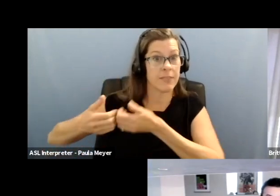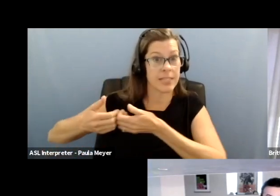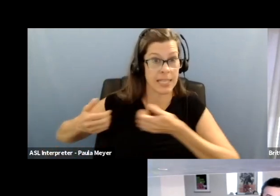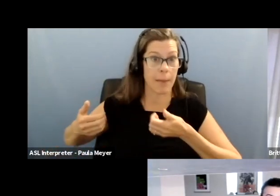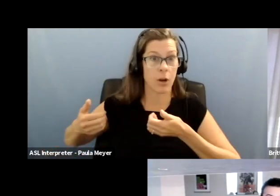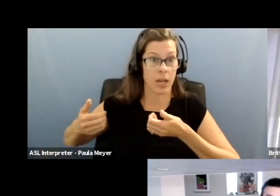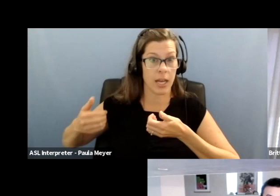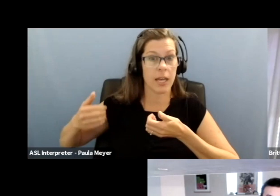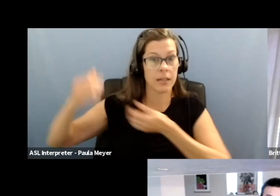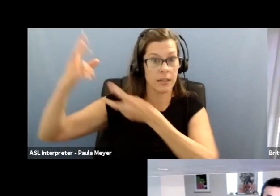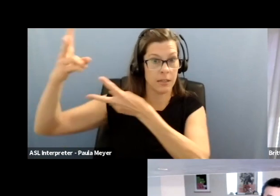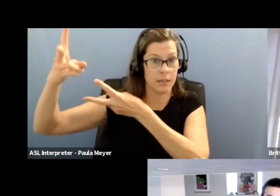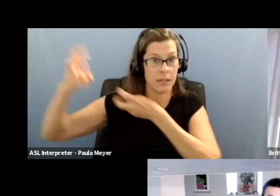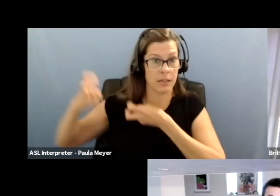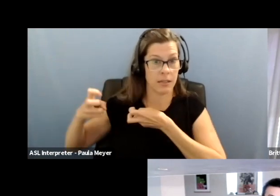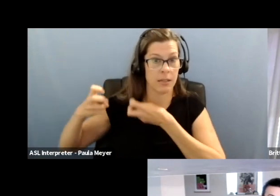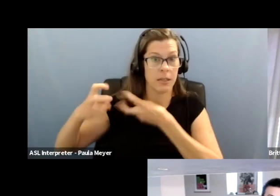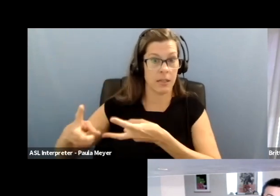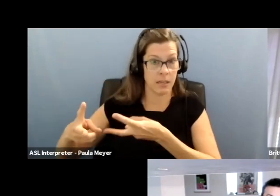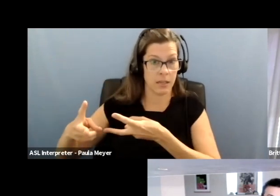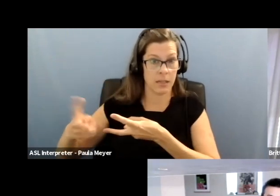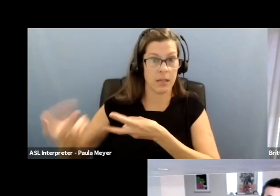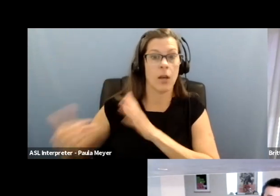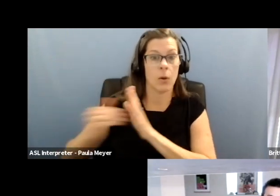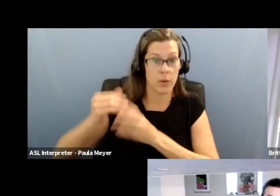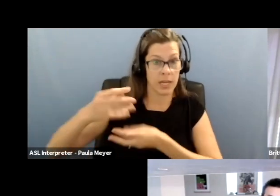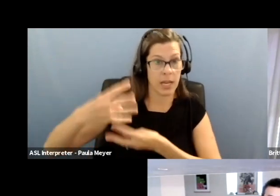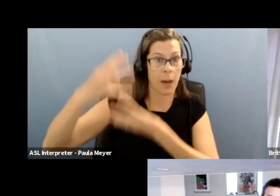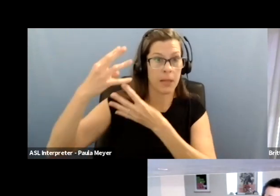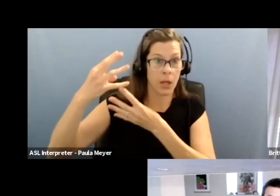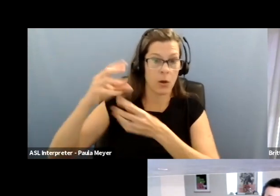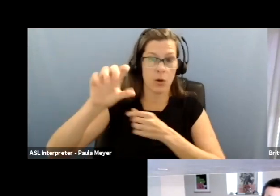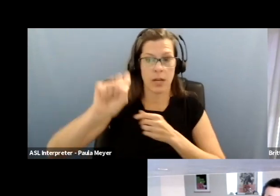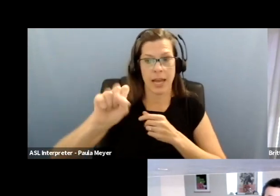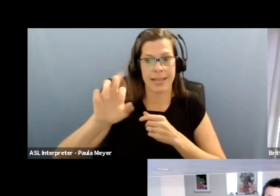So you do have the option of re-uploading it as an SRT file if you decide to do so.